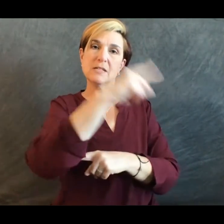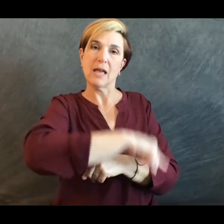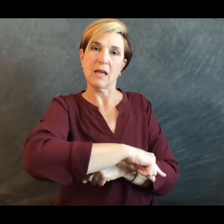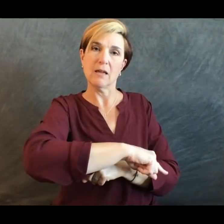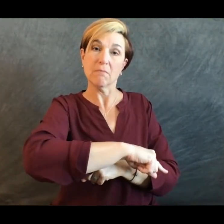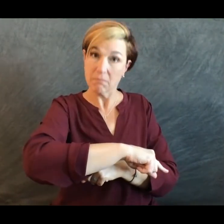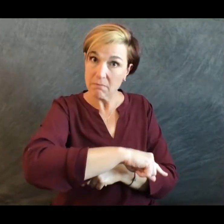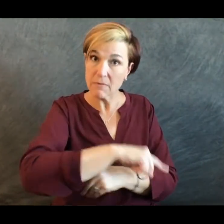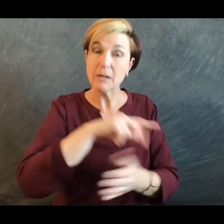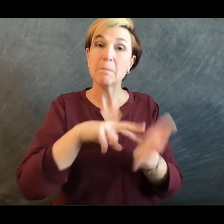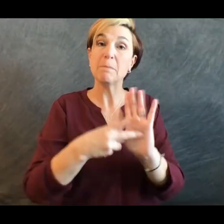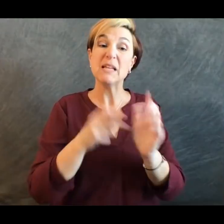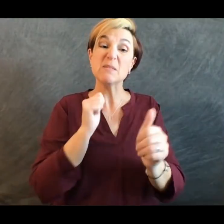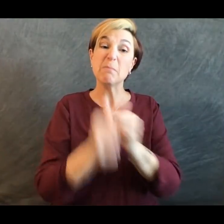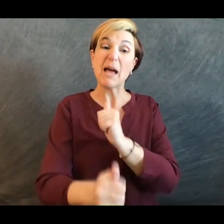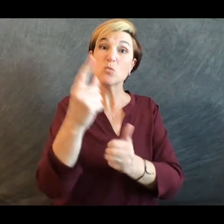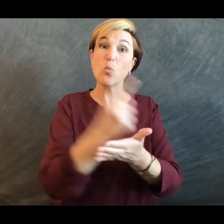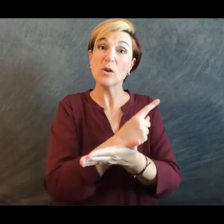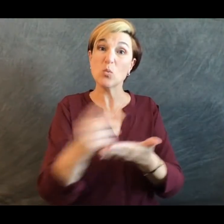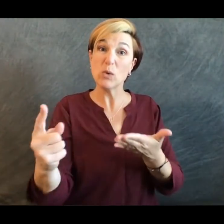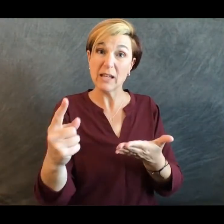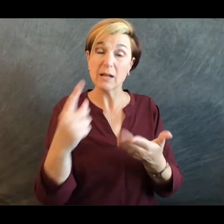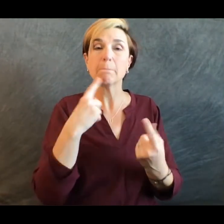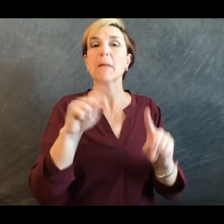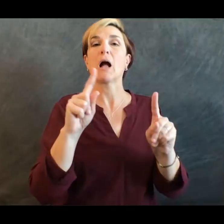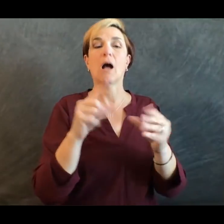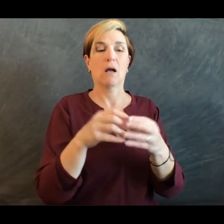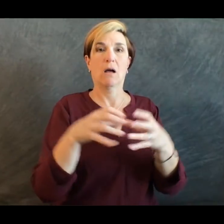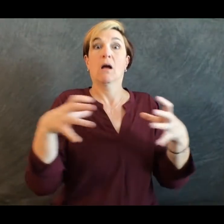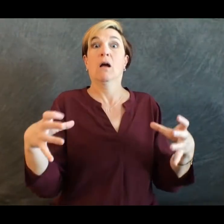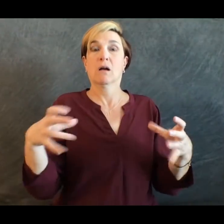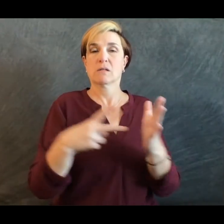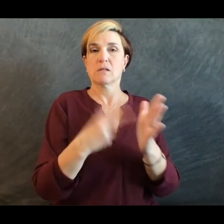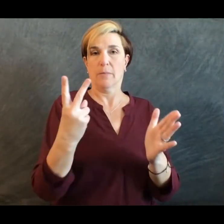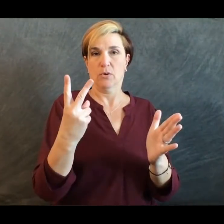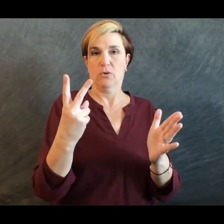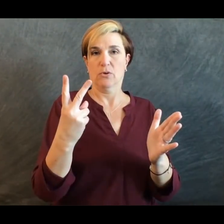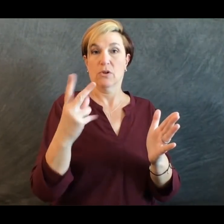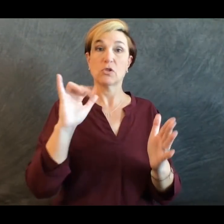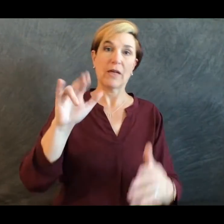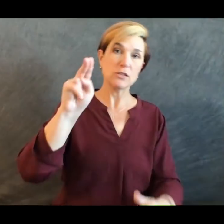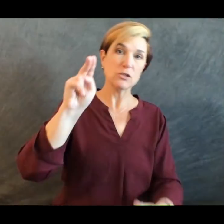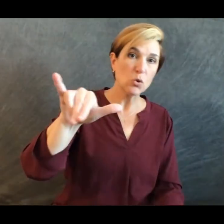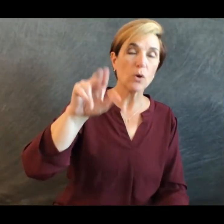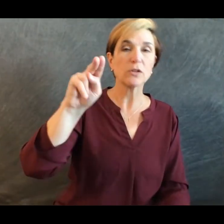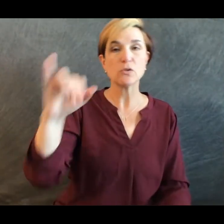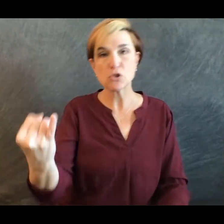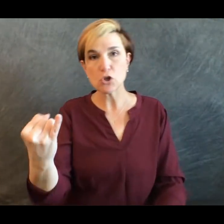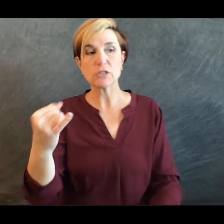areas from new york and new jersey and all through denver and of course through